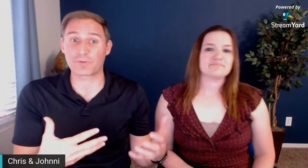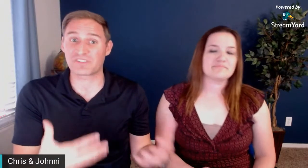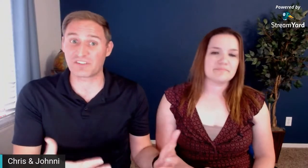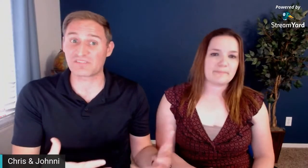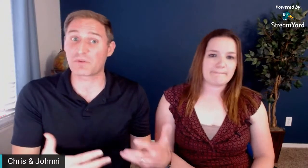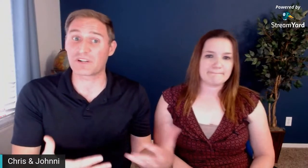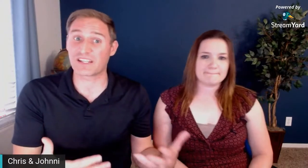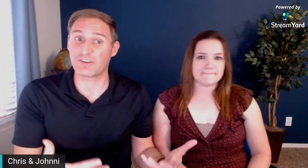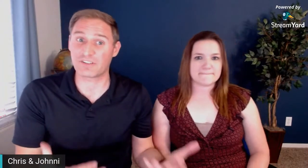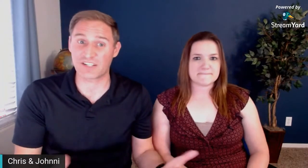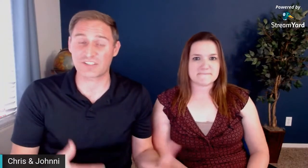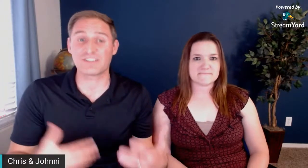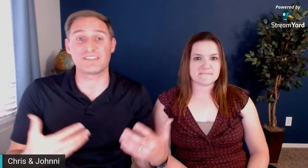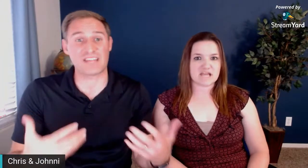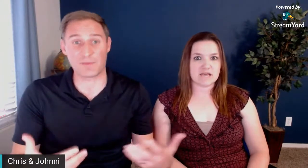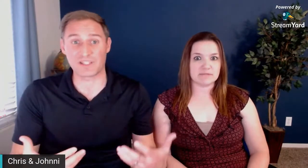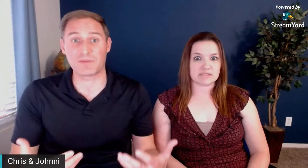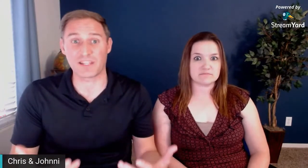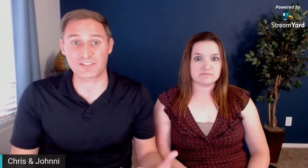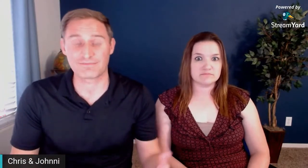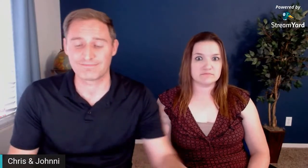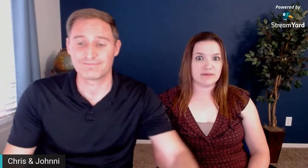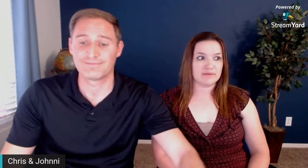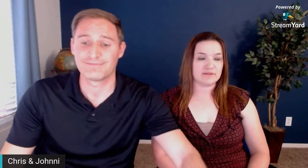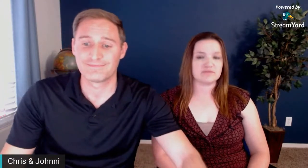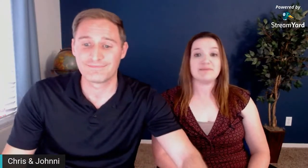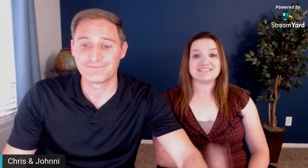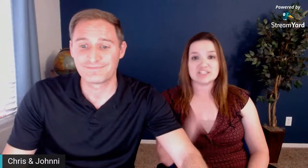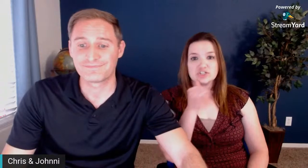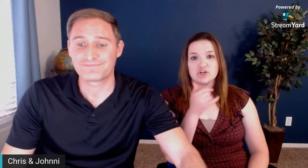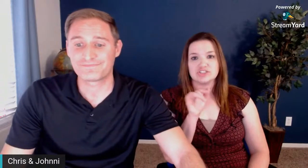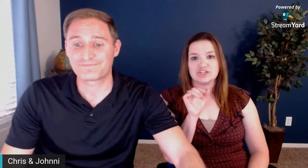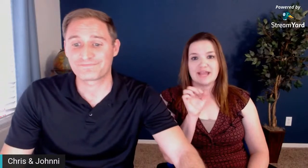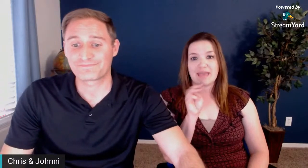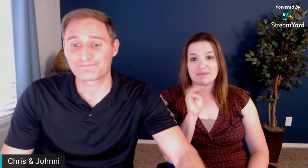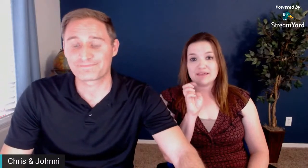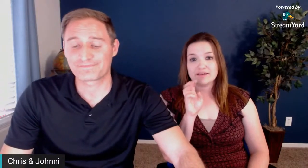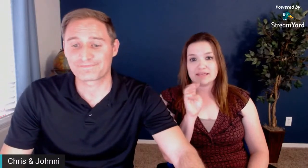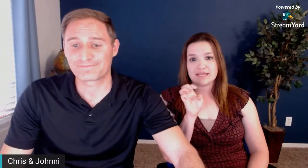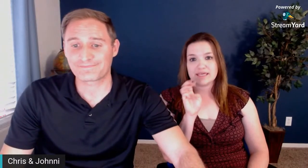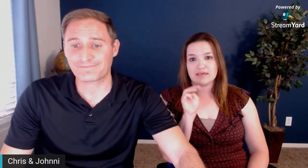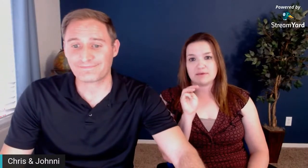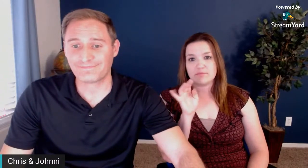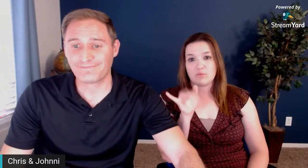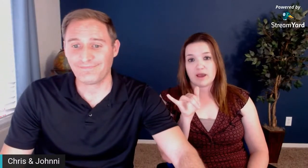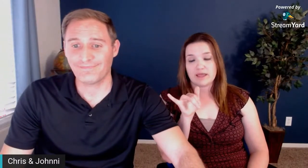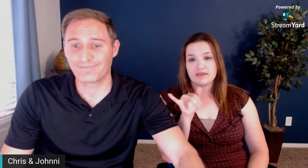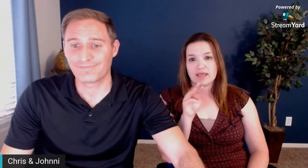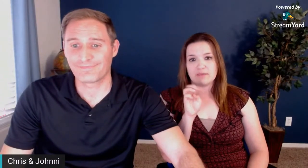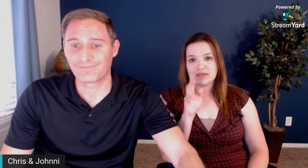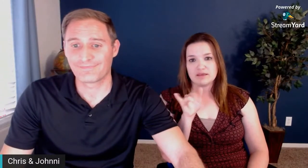for seriously we want to get her attention it's emily page my sister calls her emmy e-m-n-y emmy